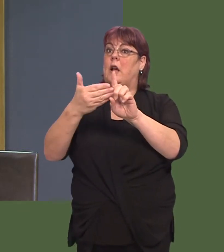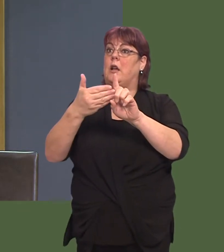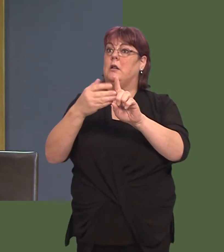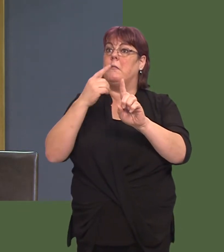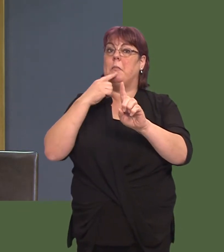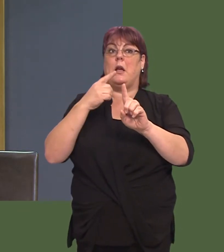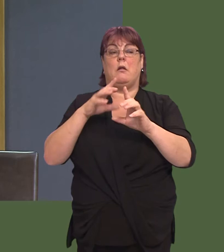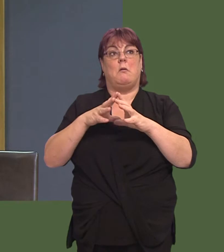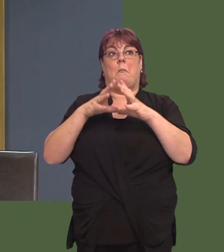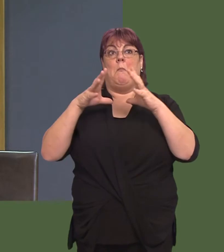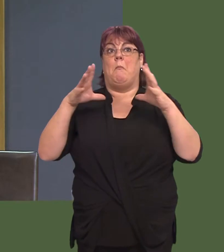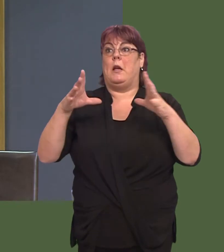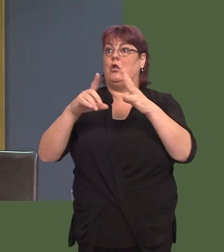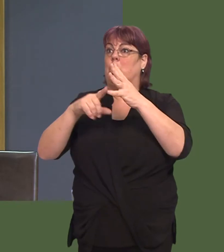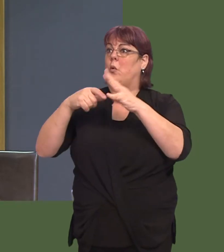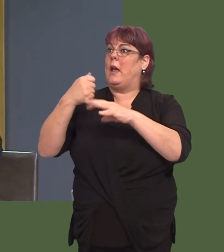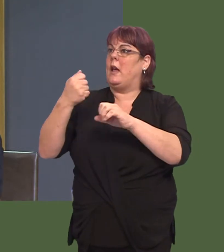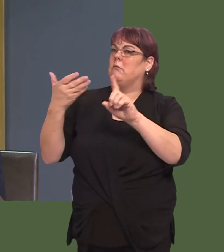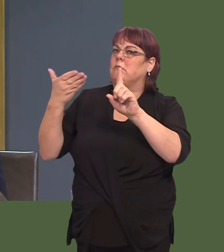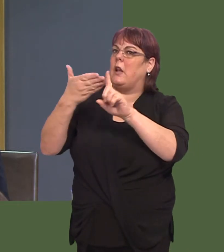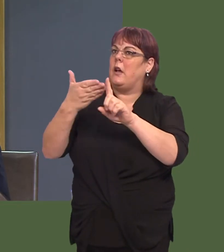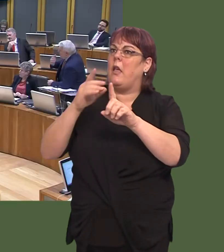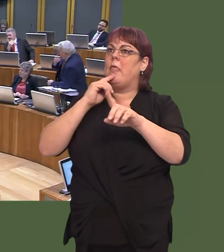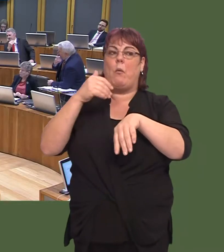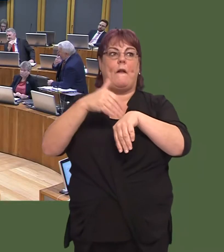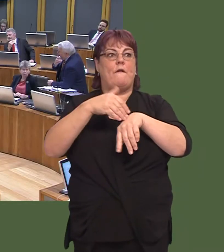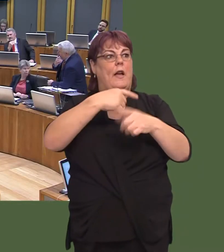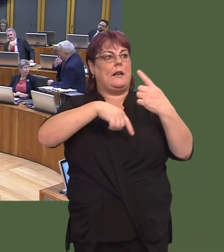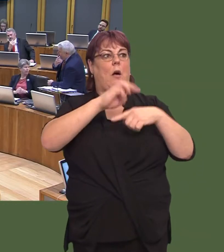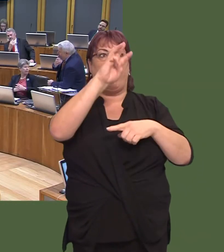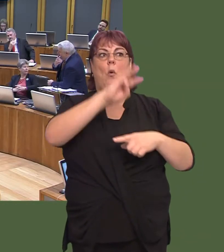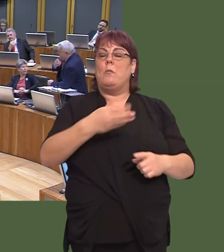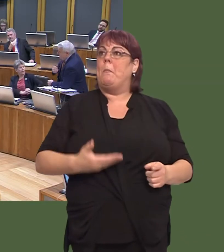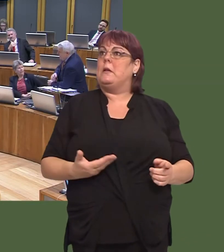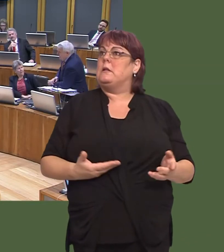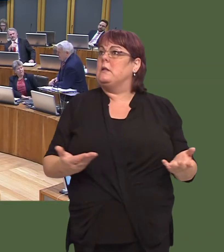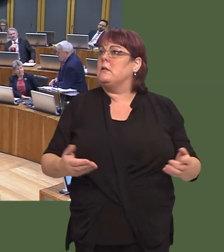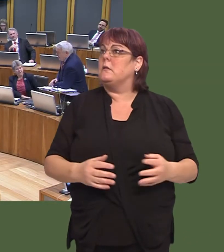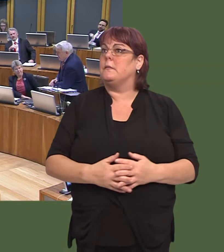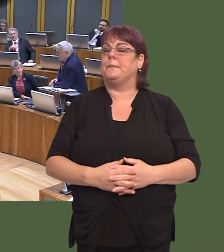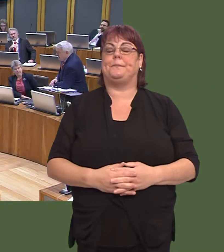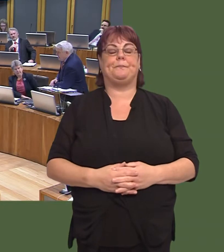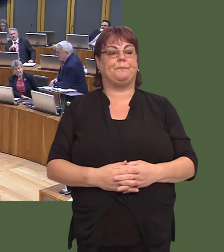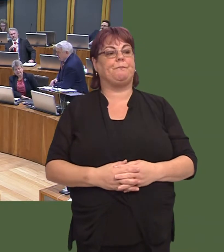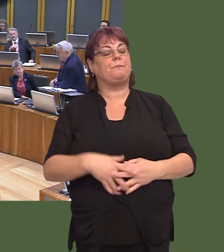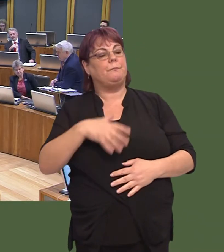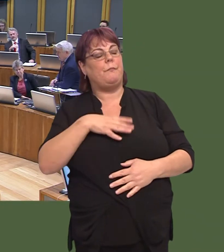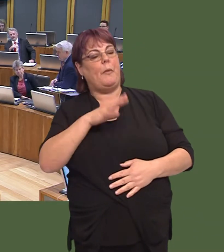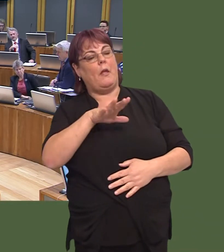UK, which, as we know, will be detrimental to Welsh public services and the Welsh economy. Carwyn Jones: Let me just remind him what I have said publicly to set his fears at rest.